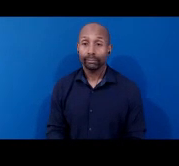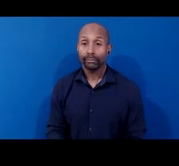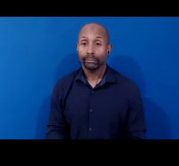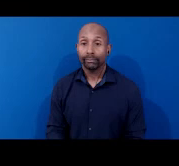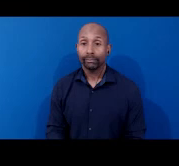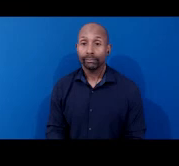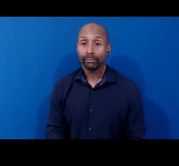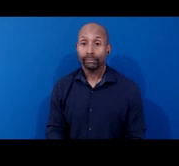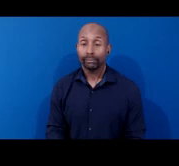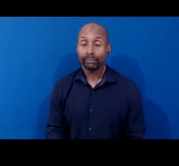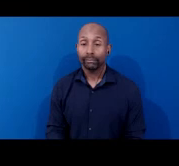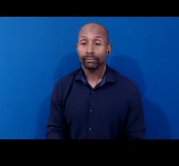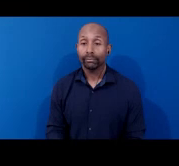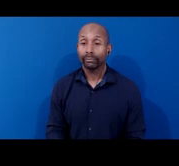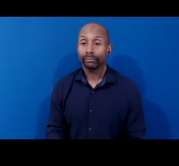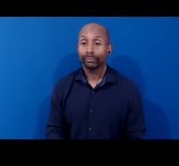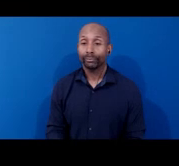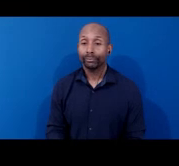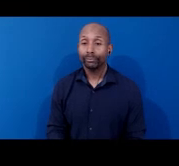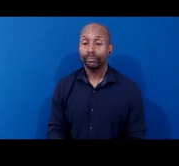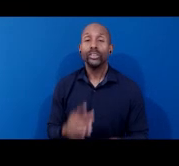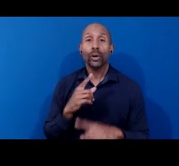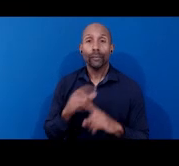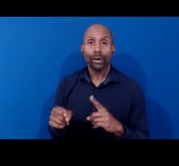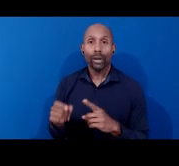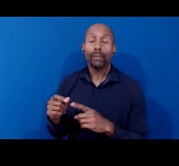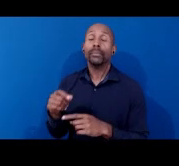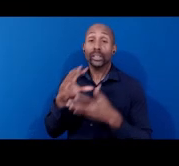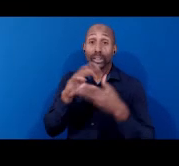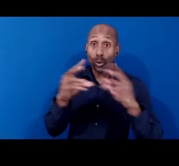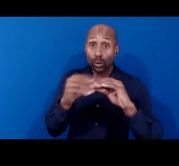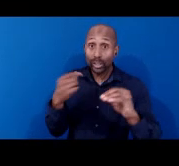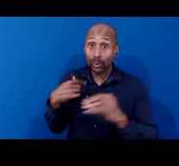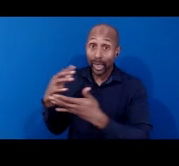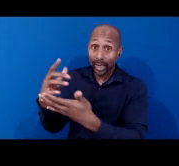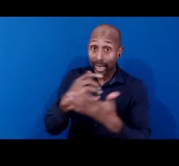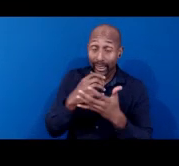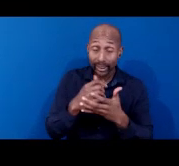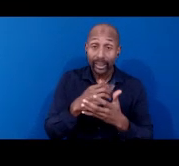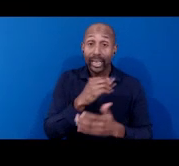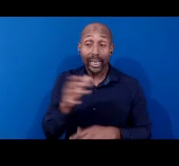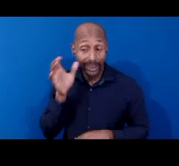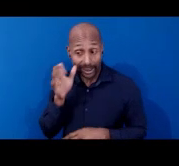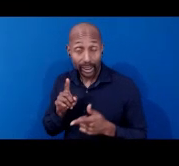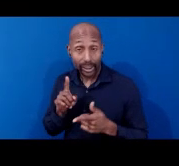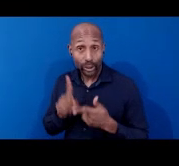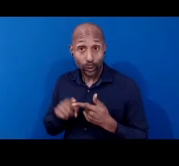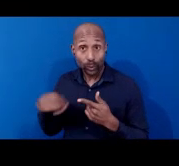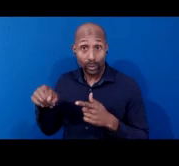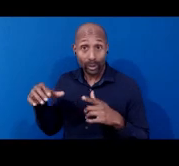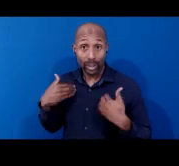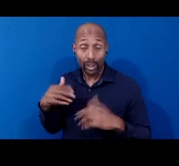What we've learned from our stories and listening to young people is that in an ecosystem of belonging, time and time